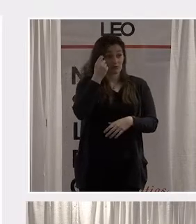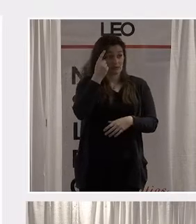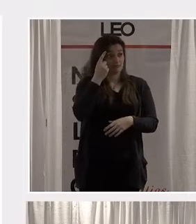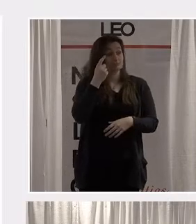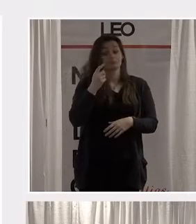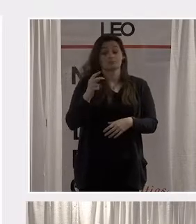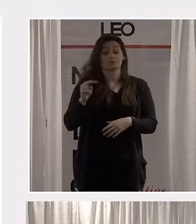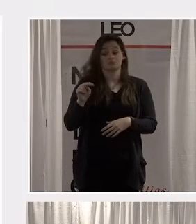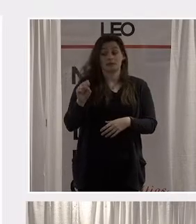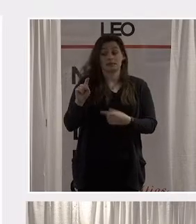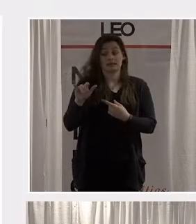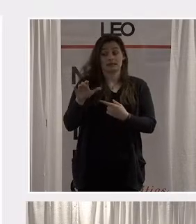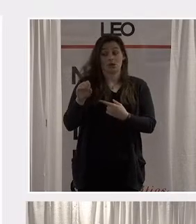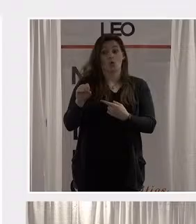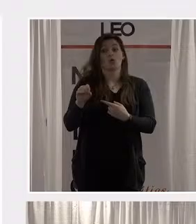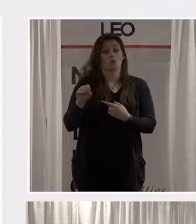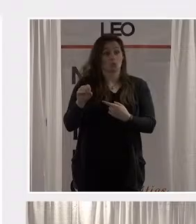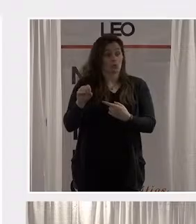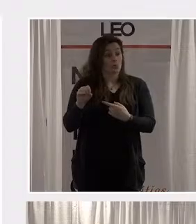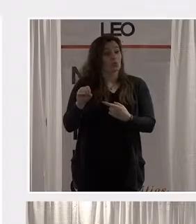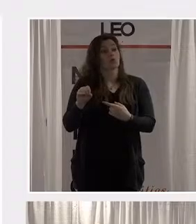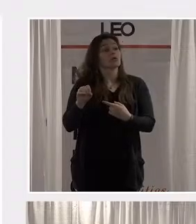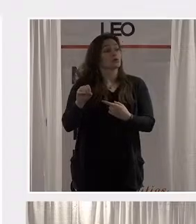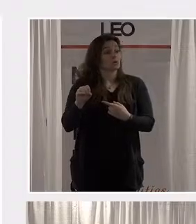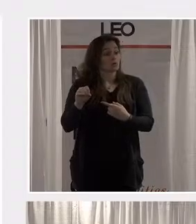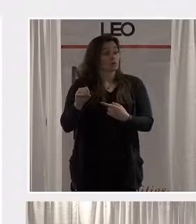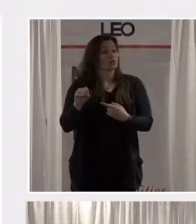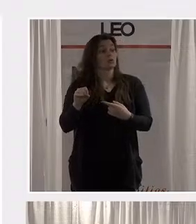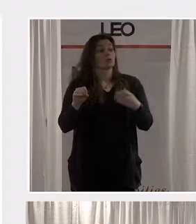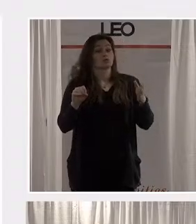RECOMMEND MAID, MEDICALLY ASSISTED IN DYING